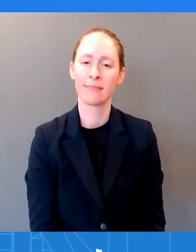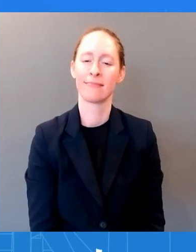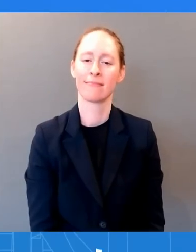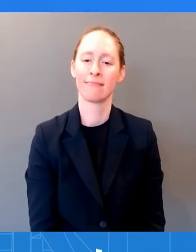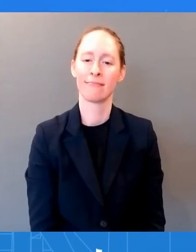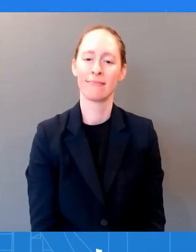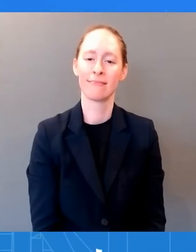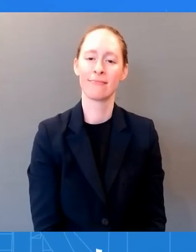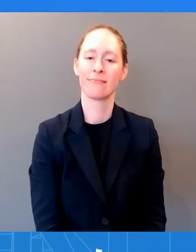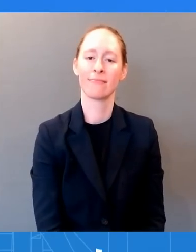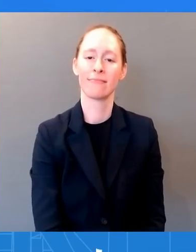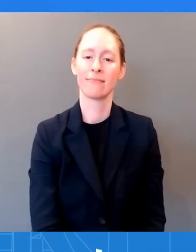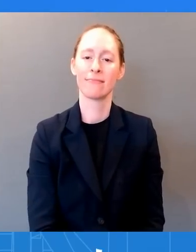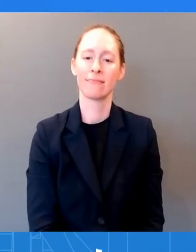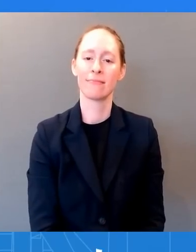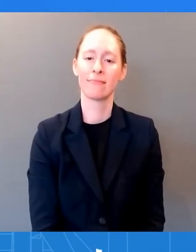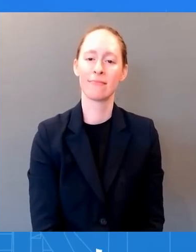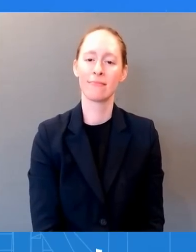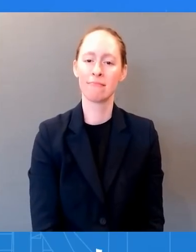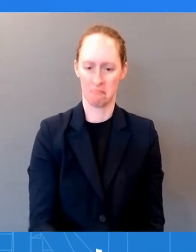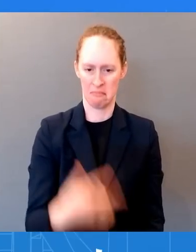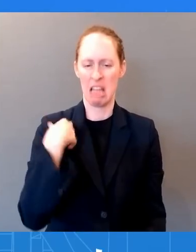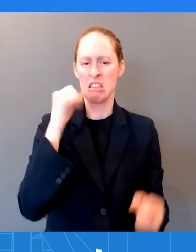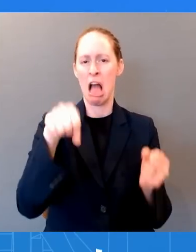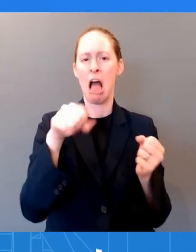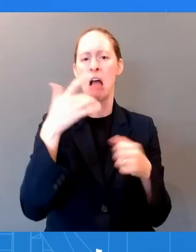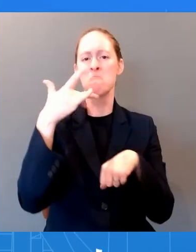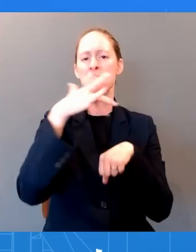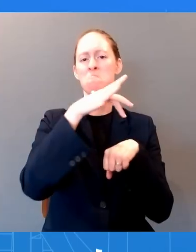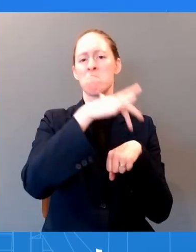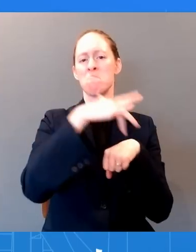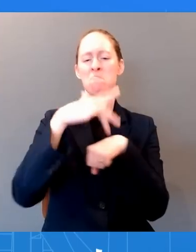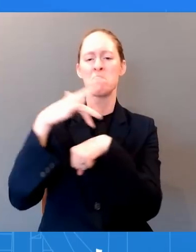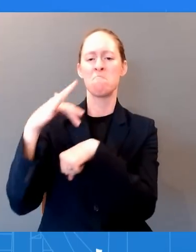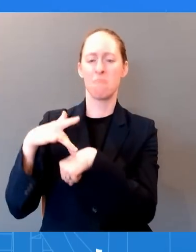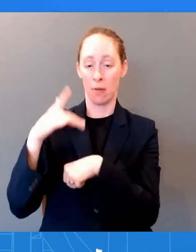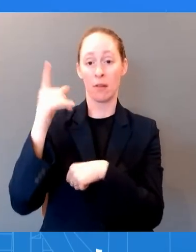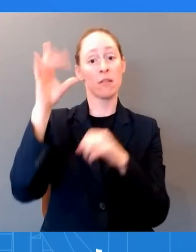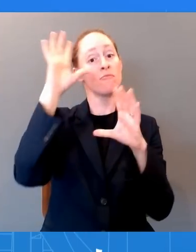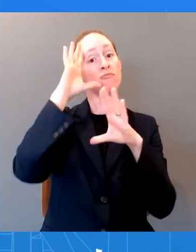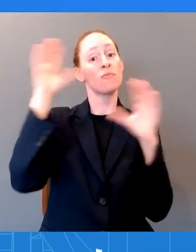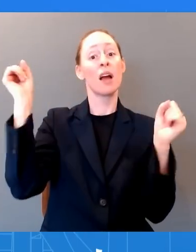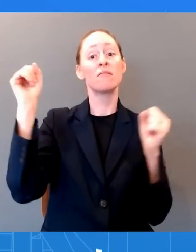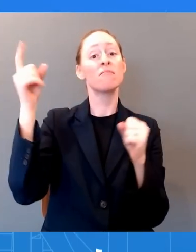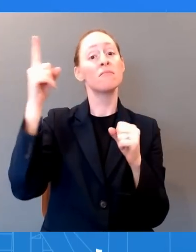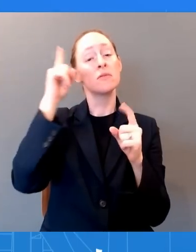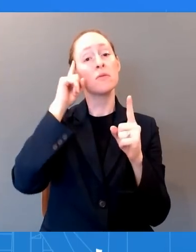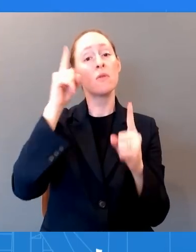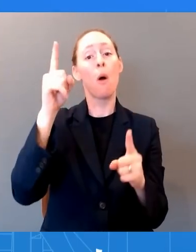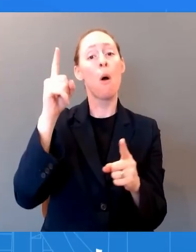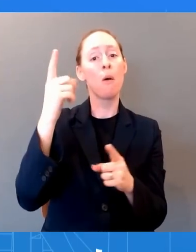So, tomorrow, President Biden will be traveling about -- about his Safer America Plan and the simple, basic notion that,